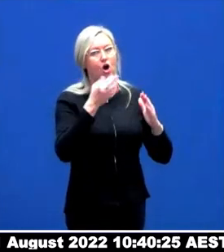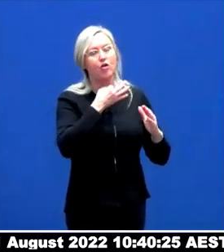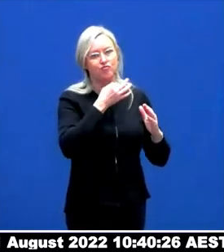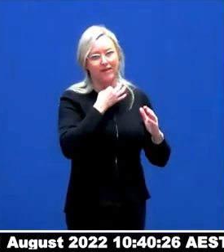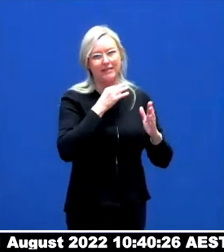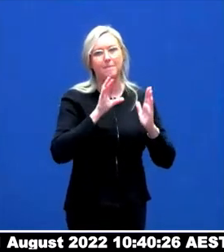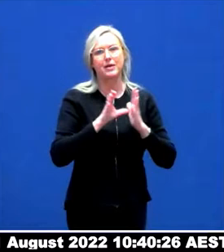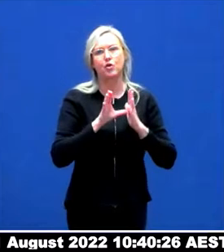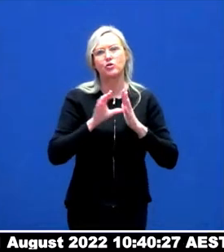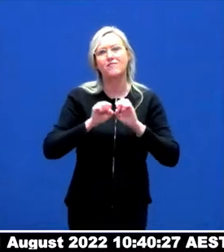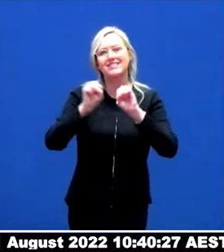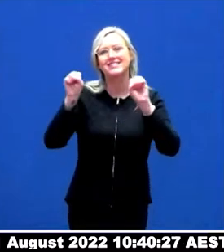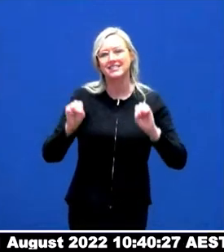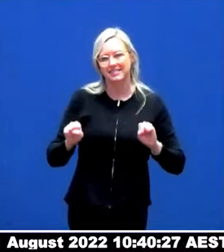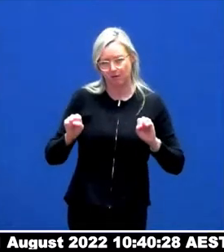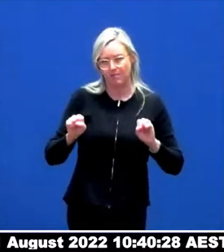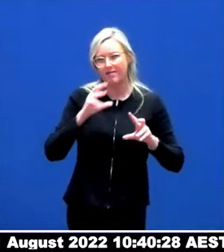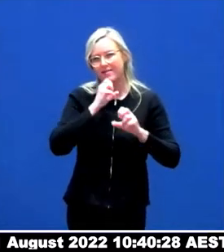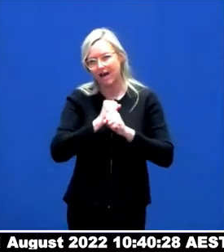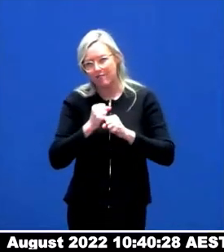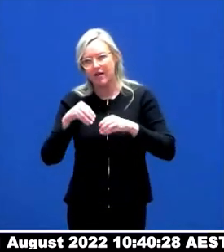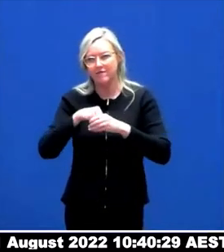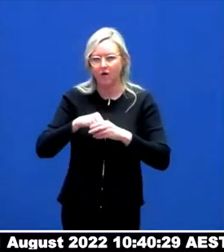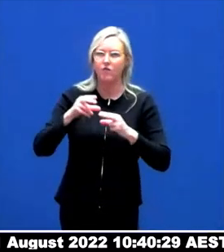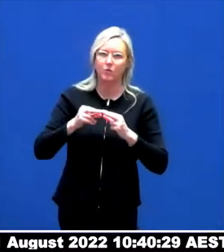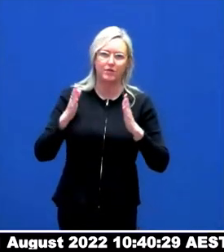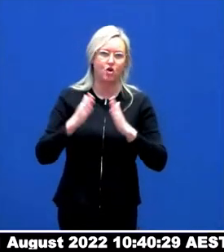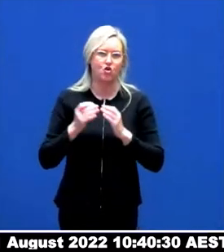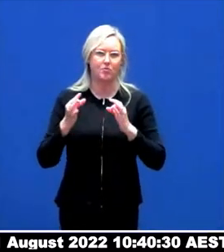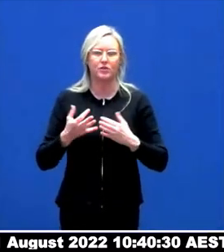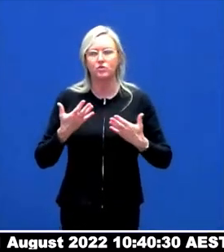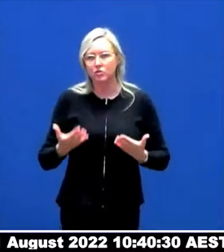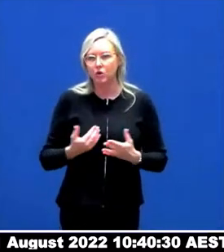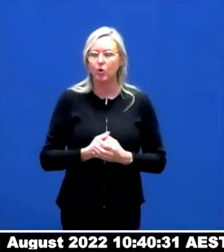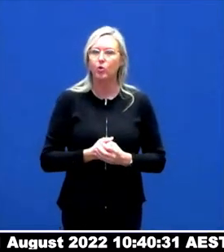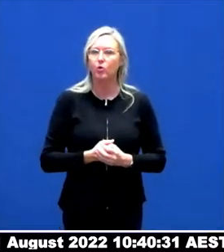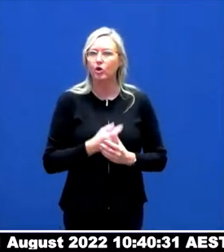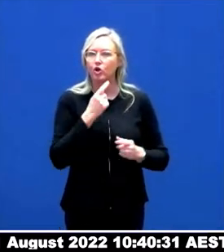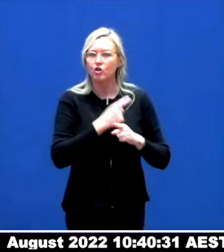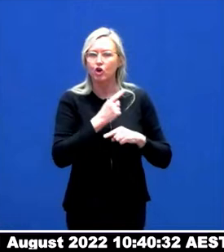So, you can't say that this question of homeless people with disability